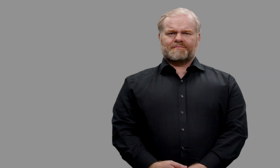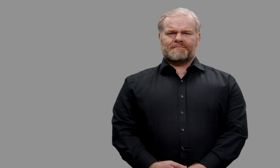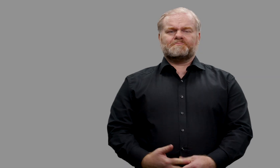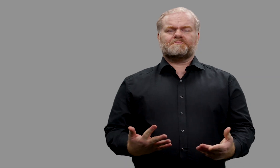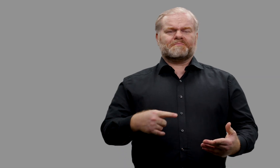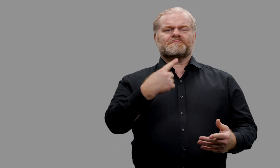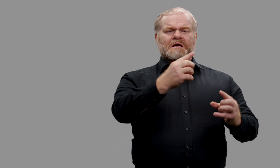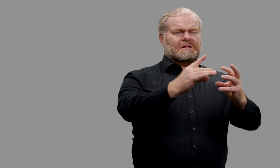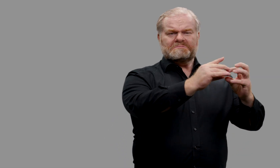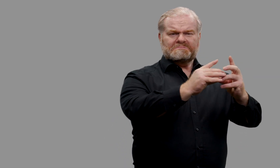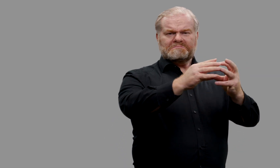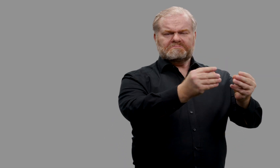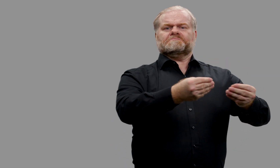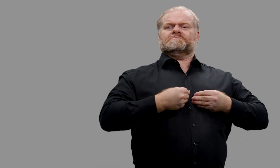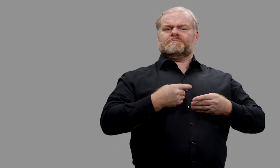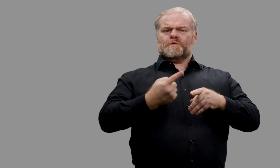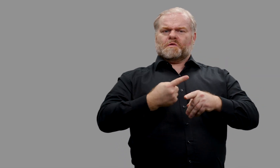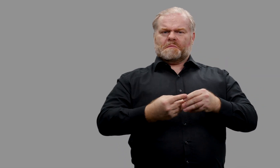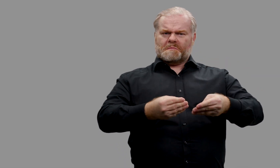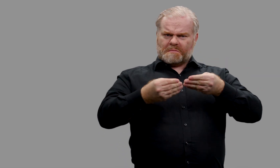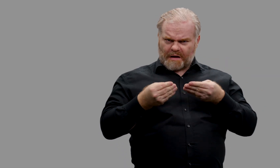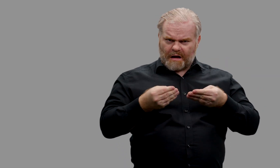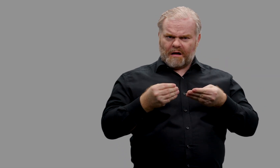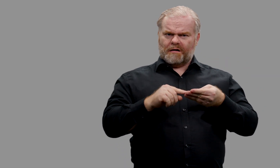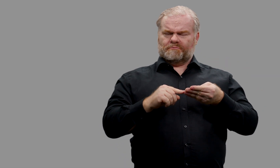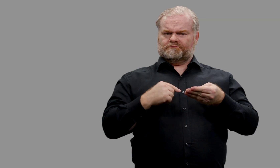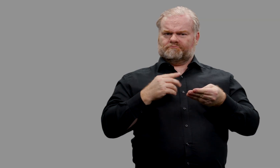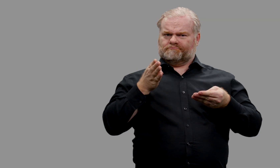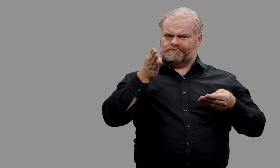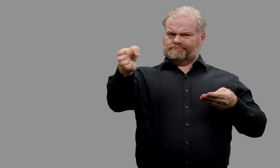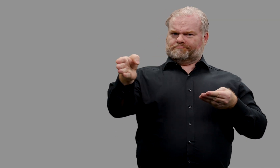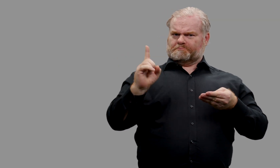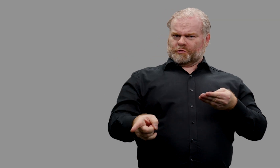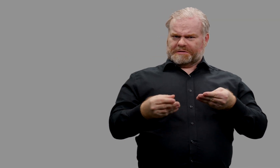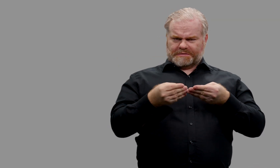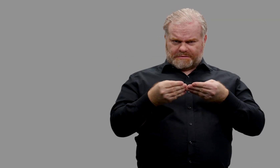Somehow I got the number I had to go to.